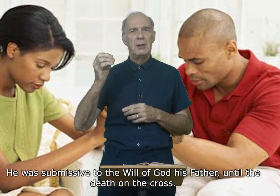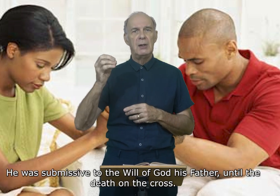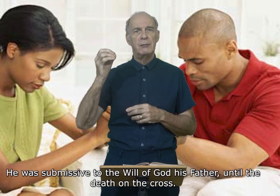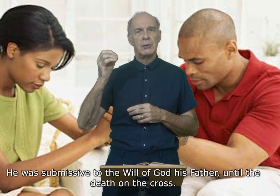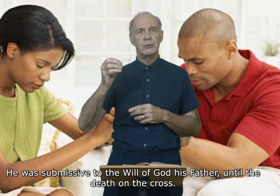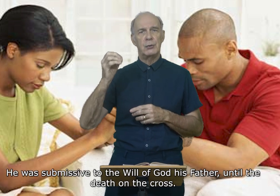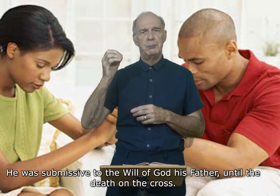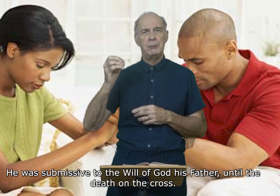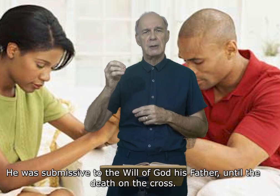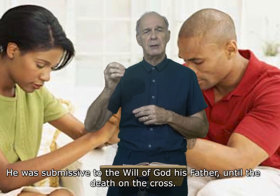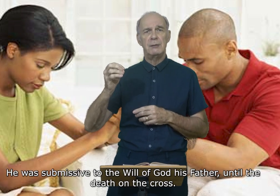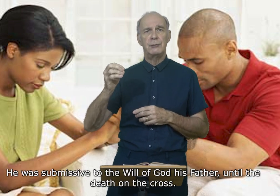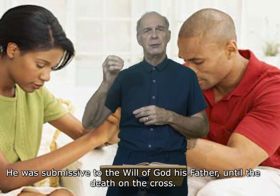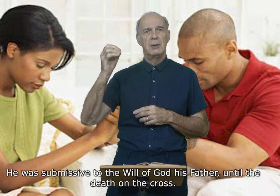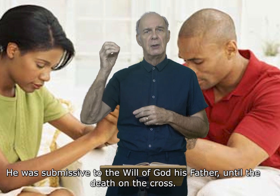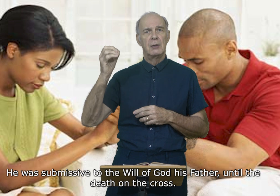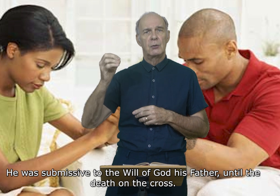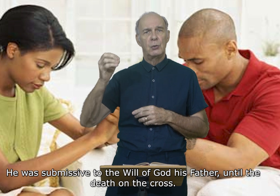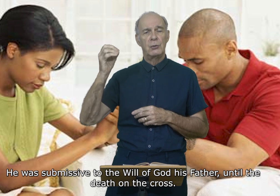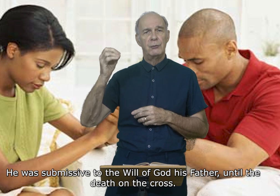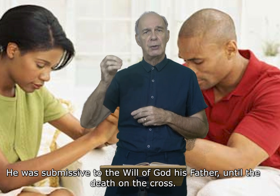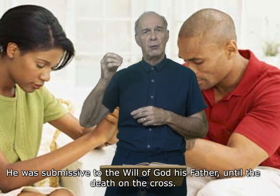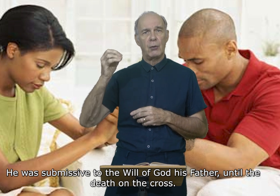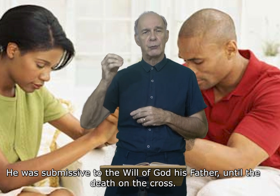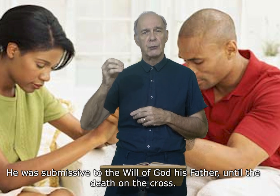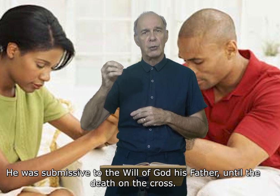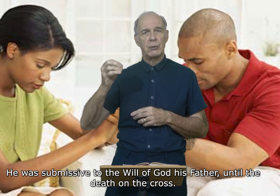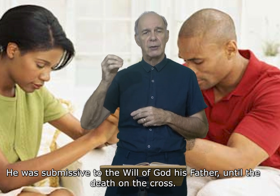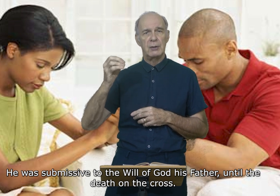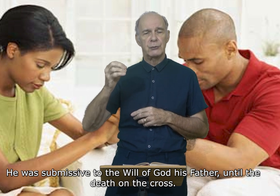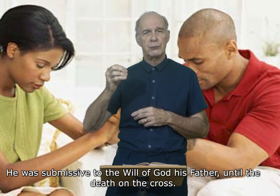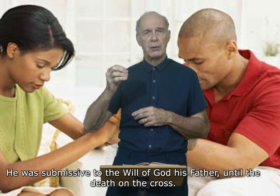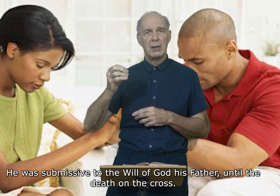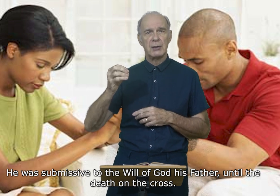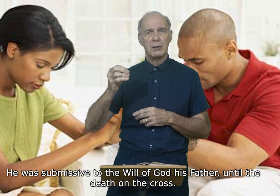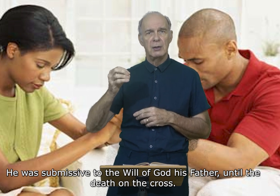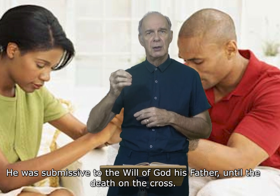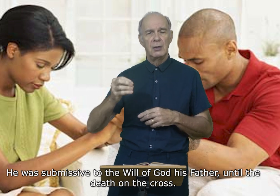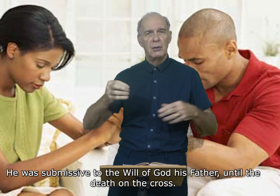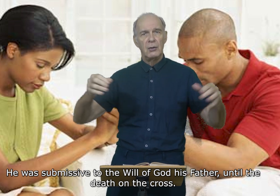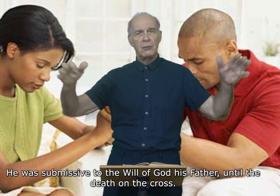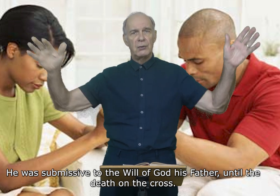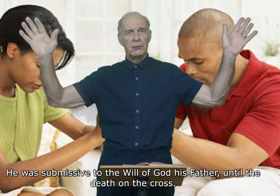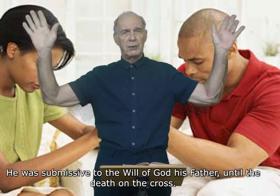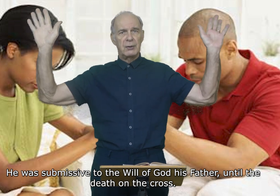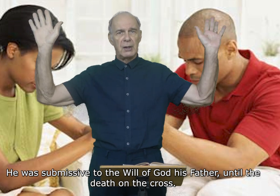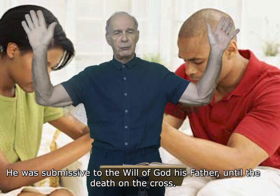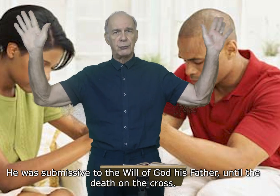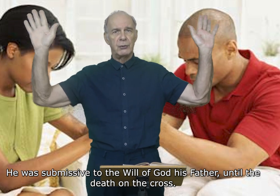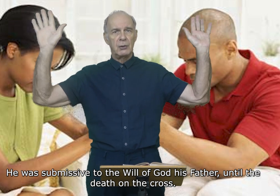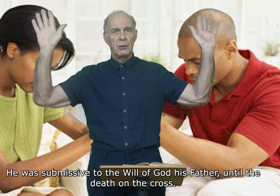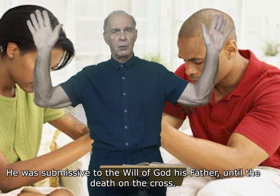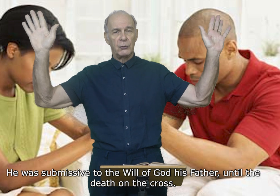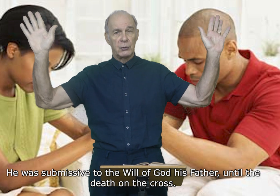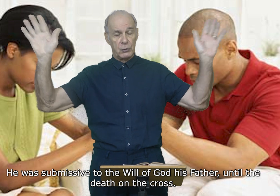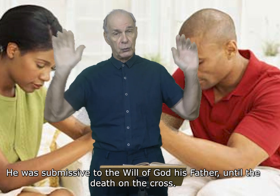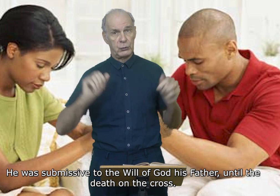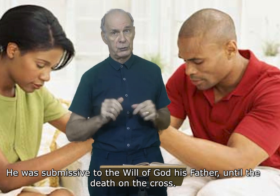He was submissive to the Will of God his Father, until the death on the cross.